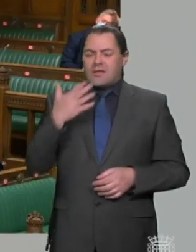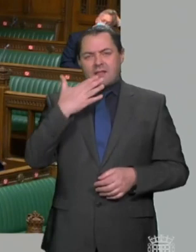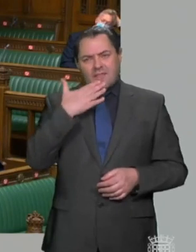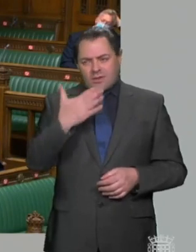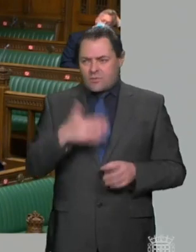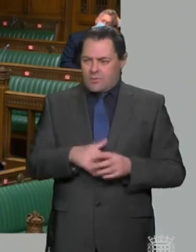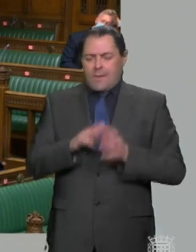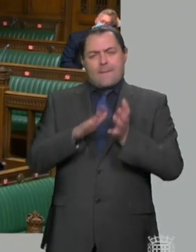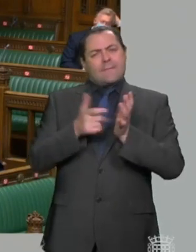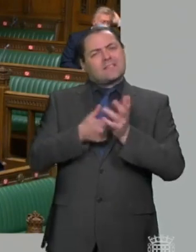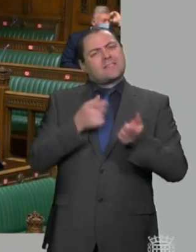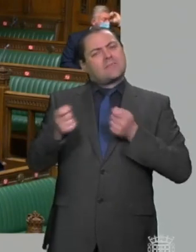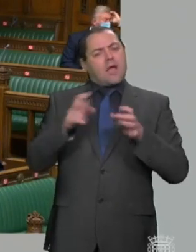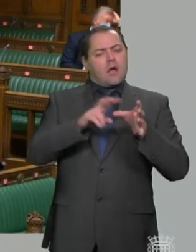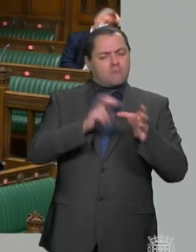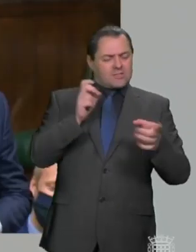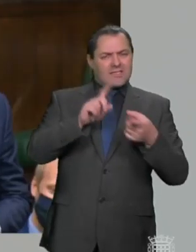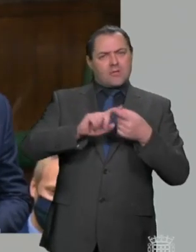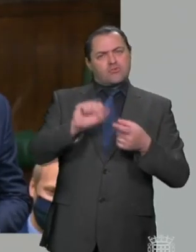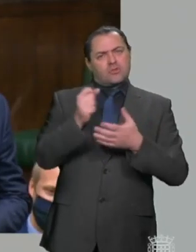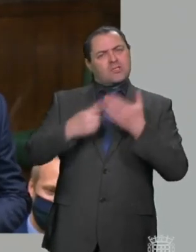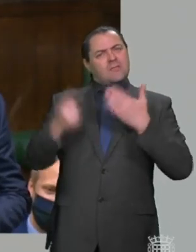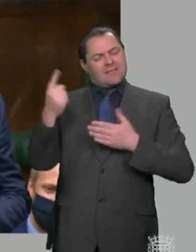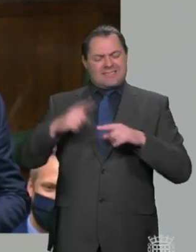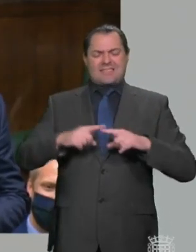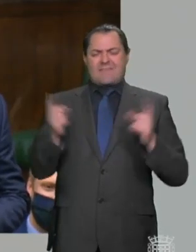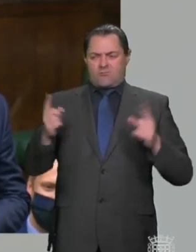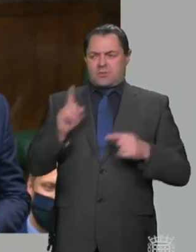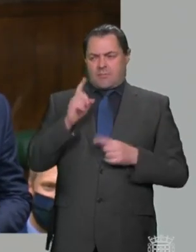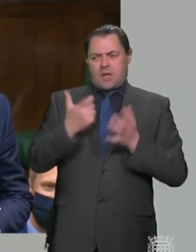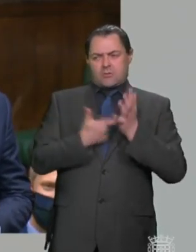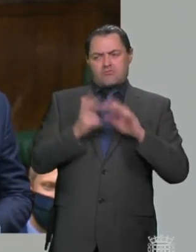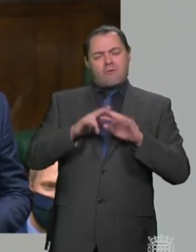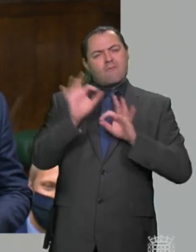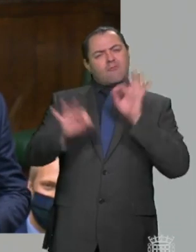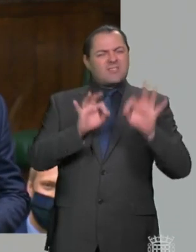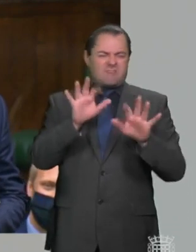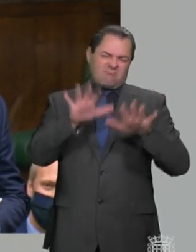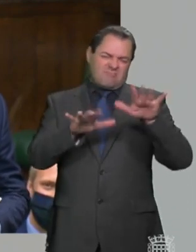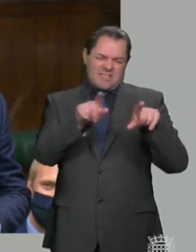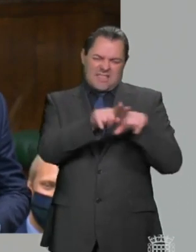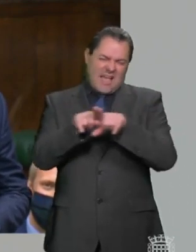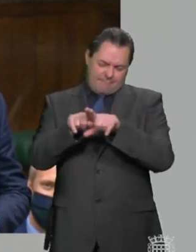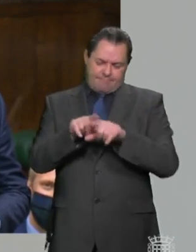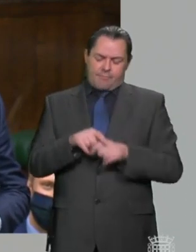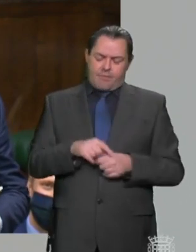(Na h-Eileanan an Iar) (SNP) Brexit and Scottish independence are, indeed, very different, but referendums are much the same. In 2016, without interference,